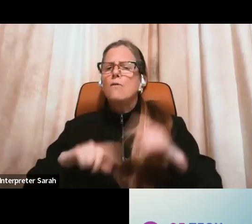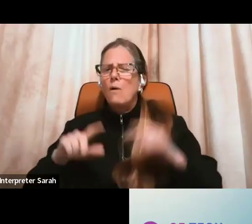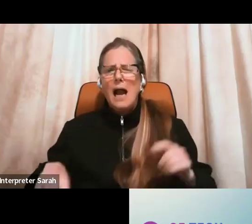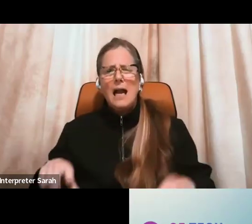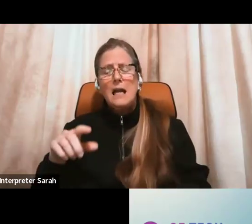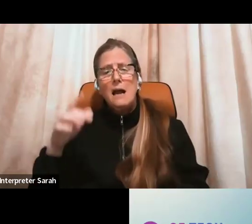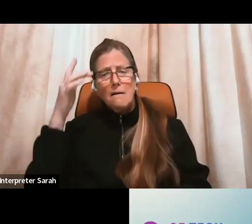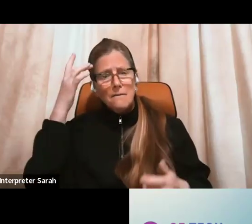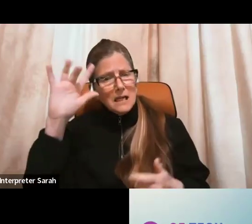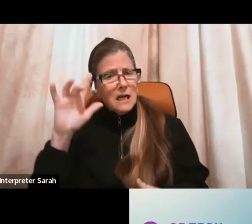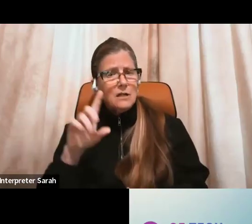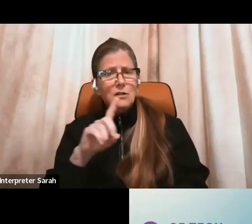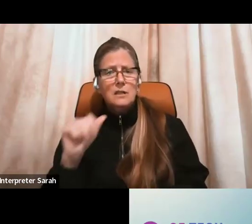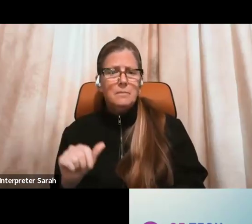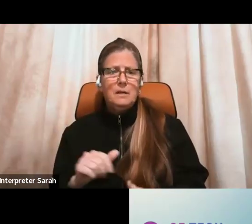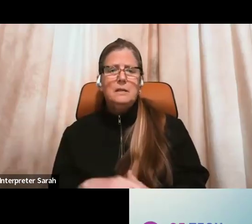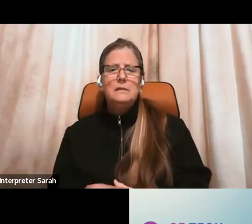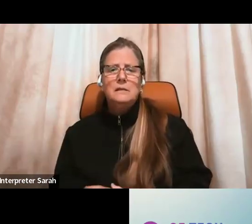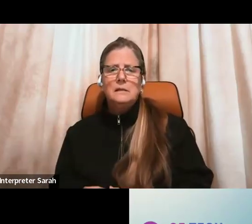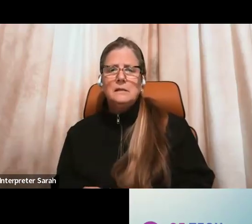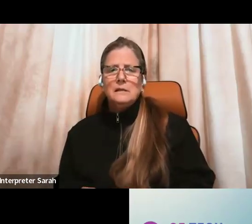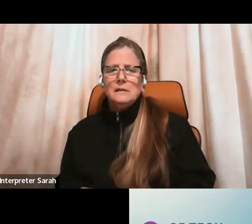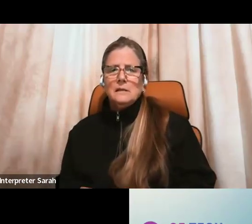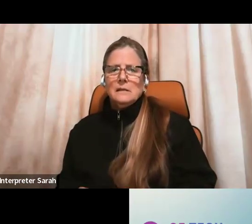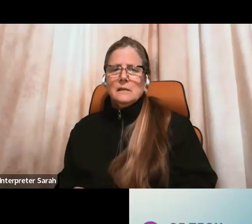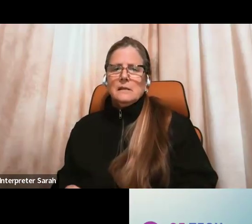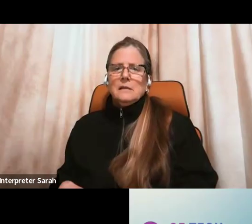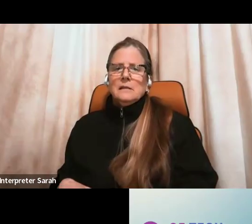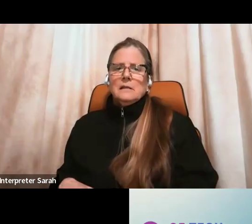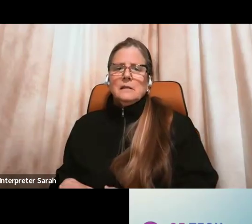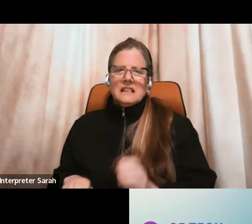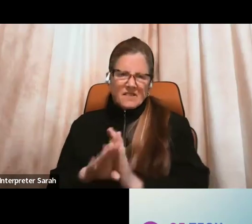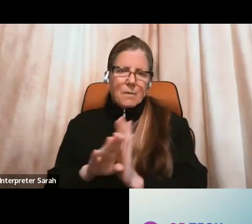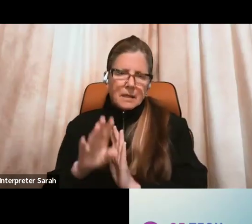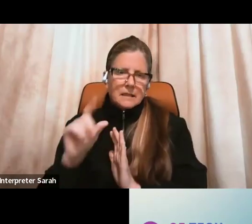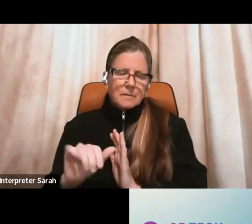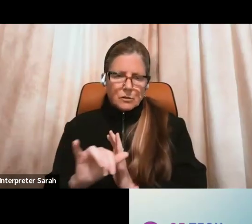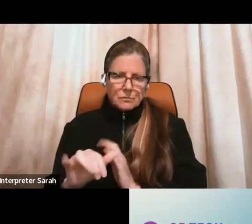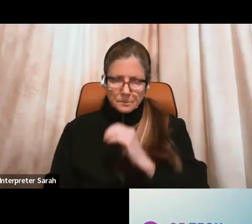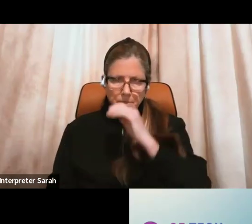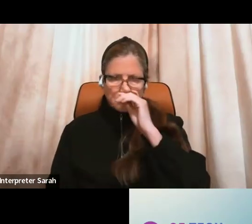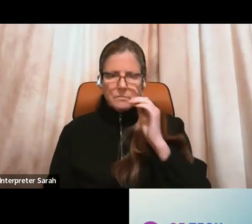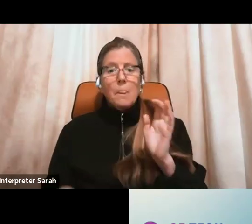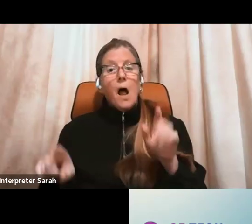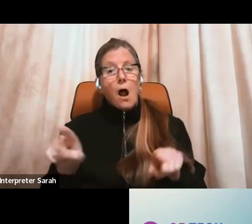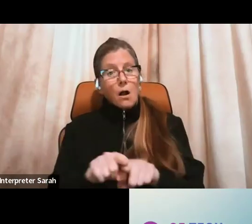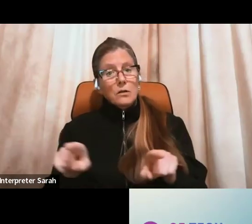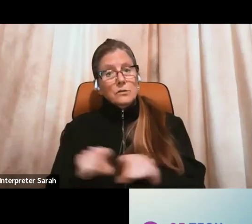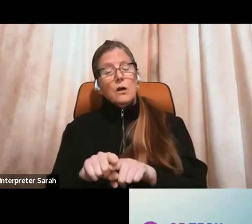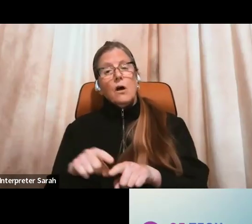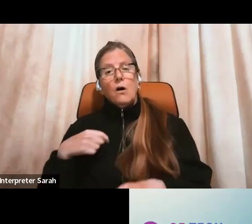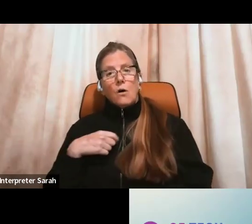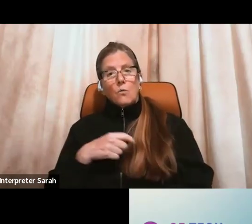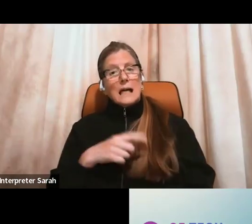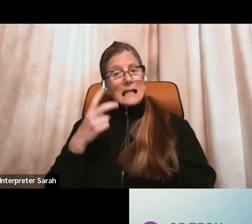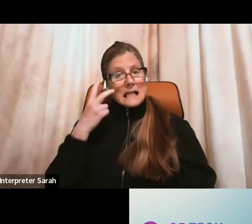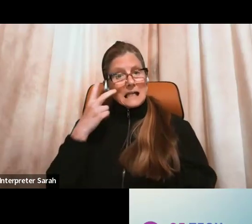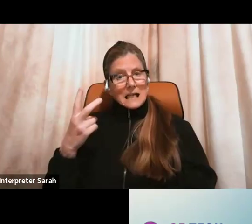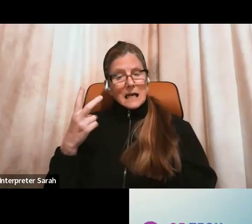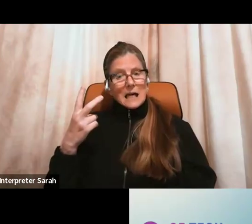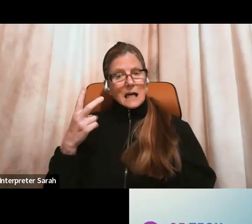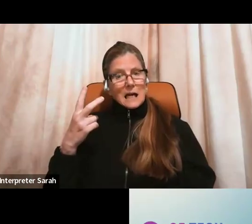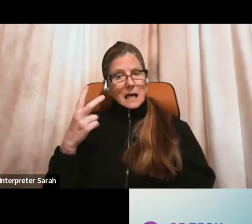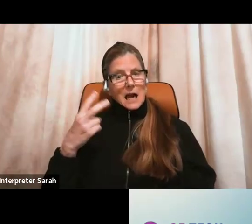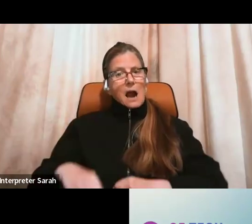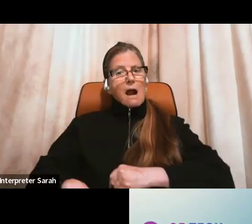I'd also mention that when we see the use of virtual reality technology, that alongside